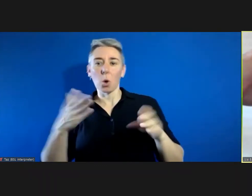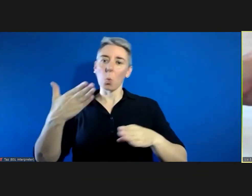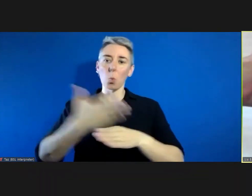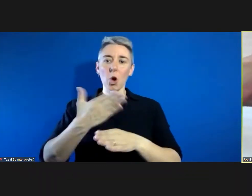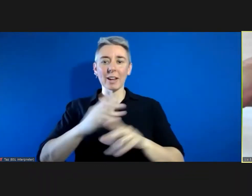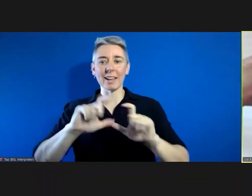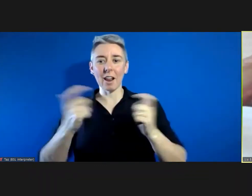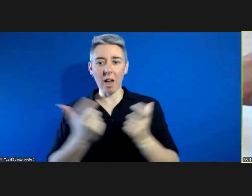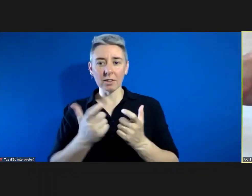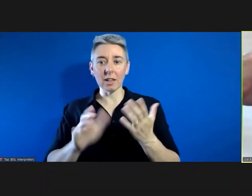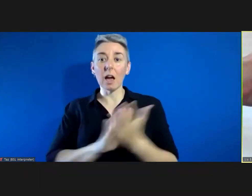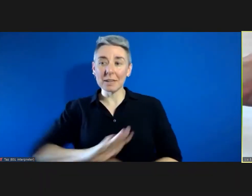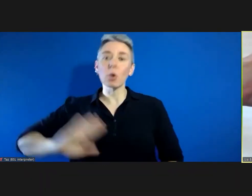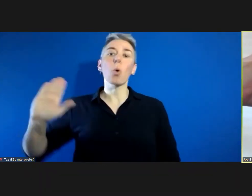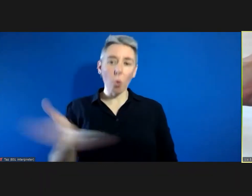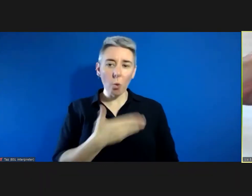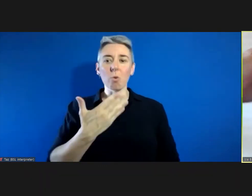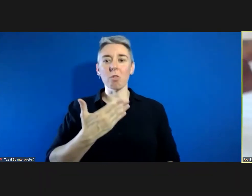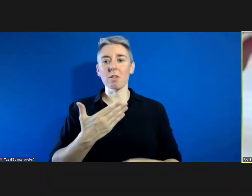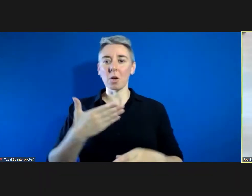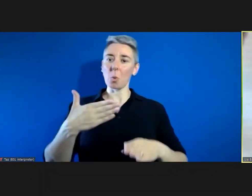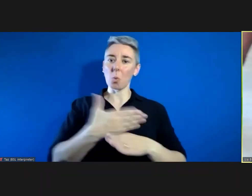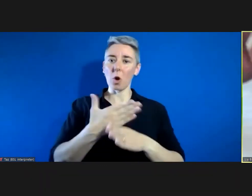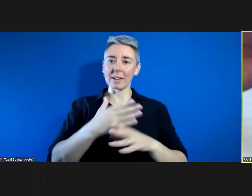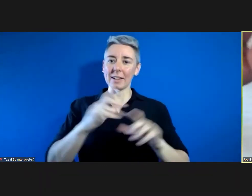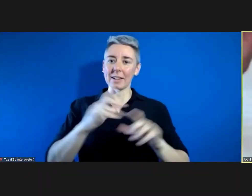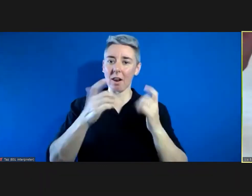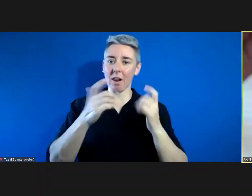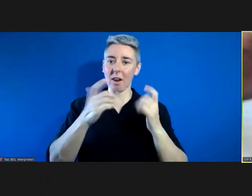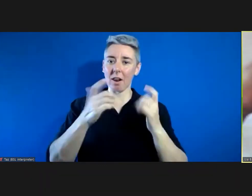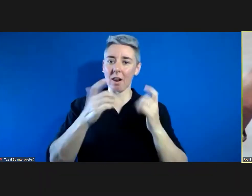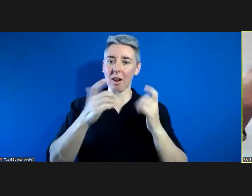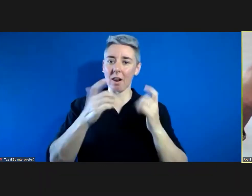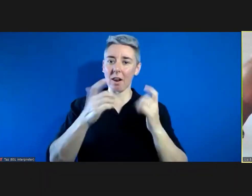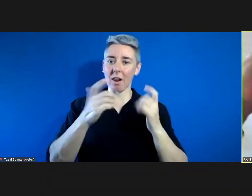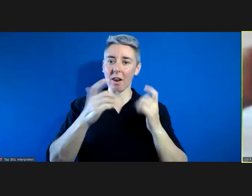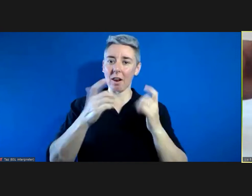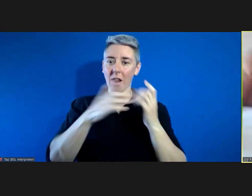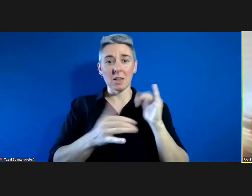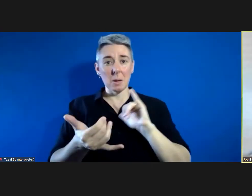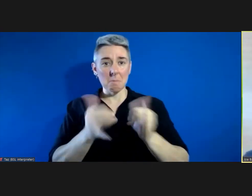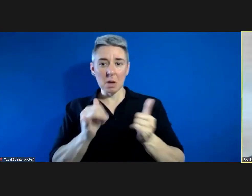all working class people, who though they may have some nuanced differences in relation to what